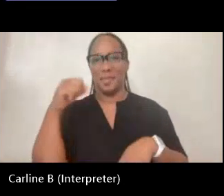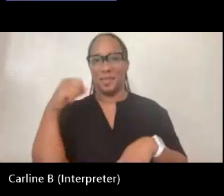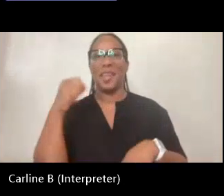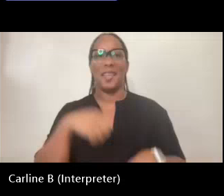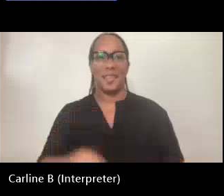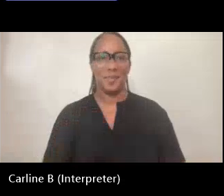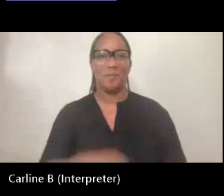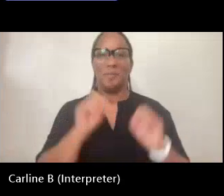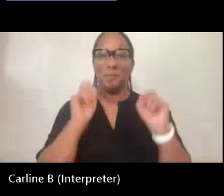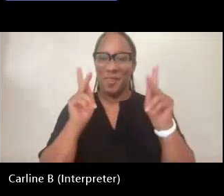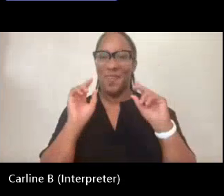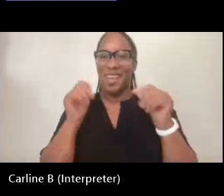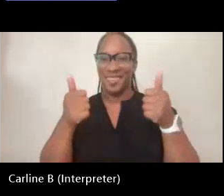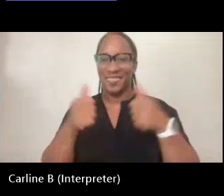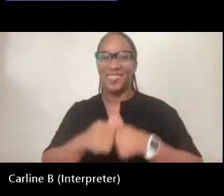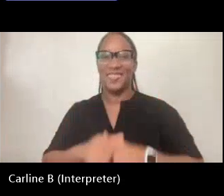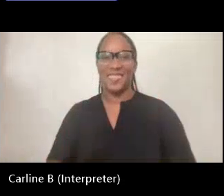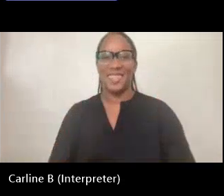Yes. OK. All right, all right.